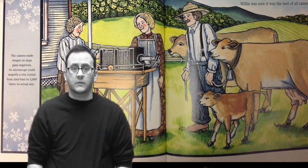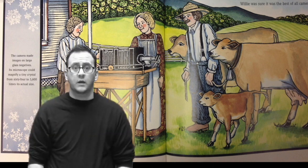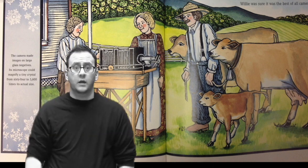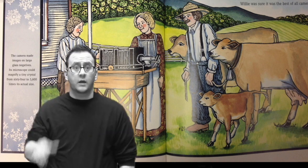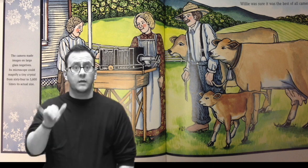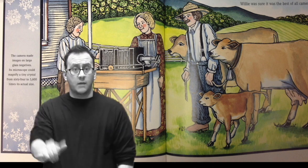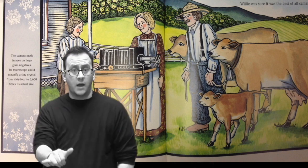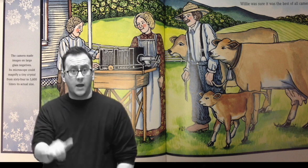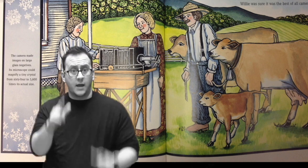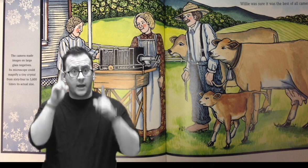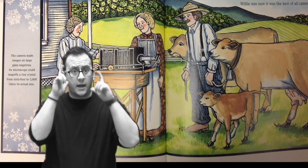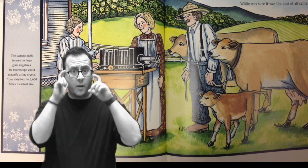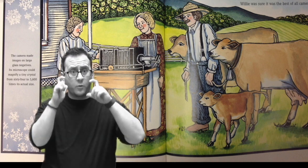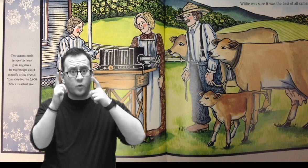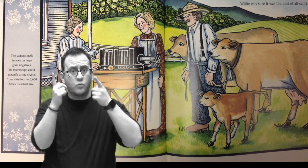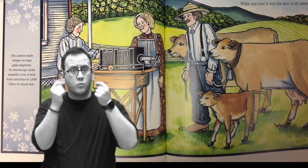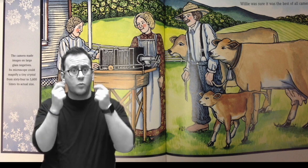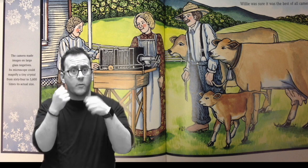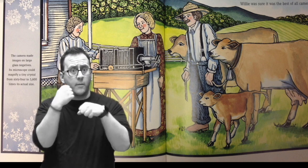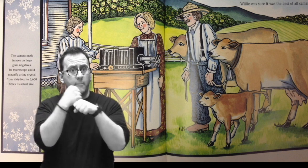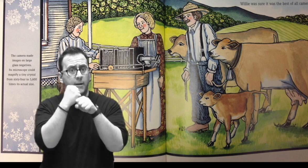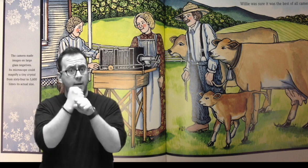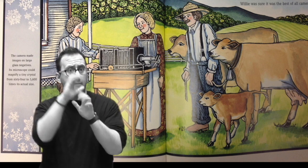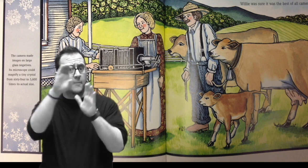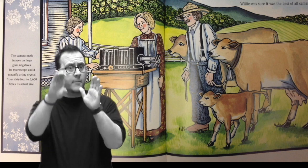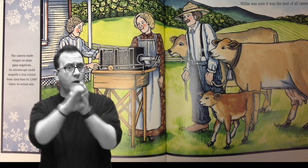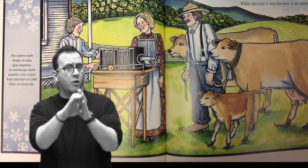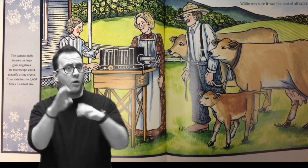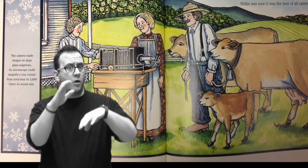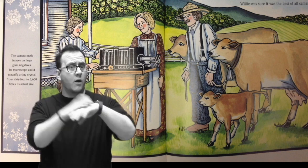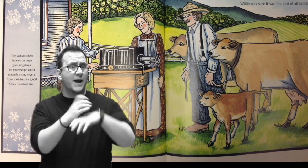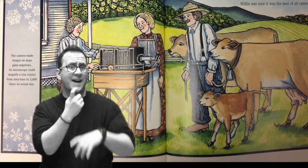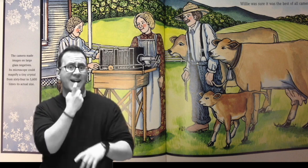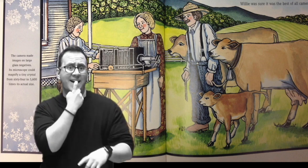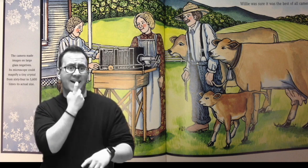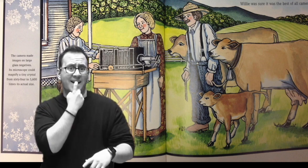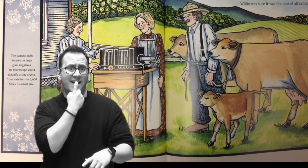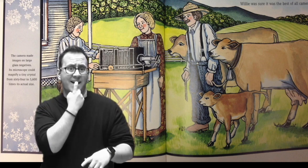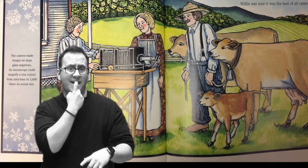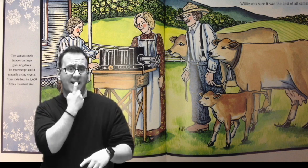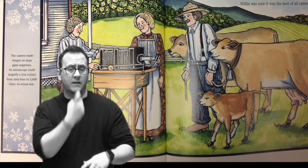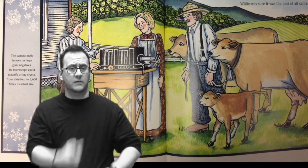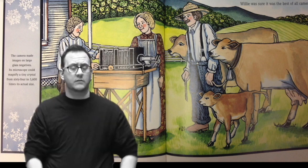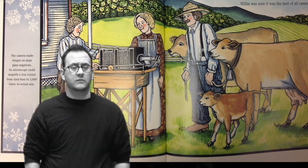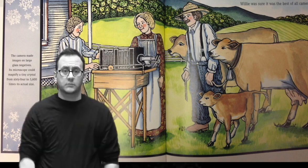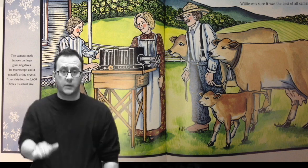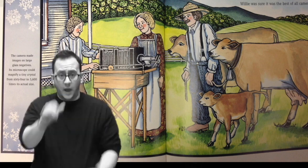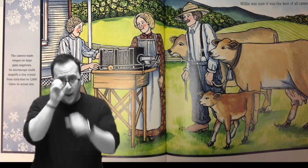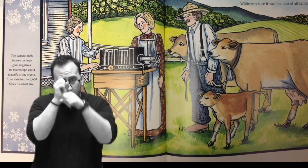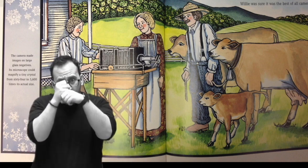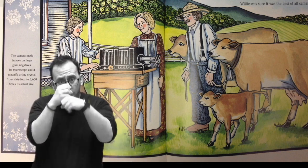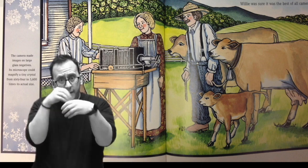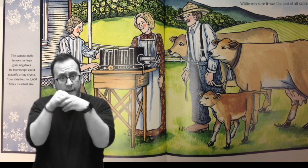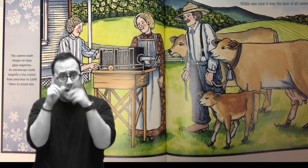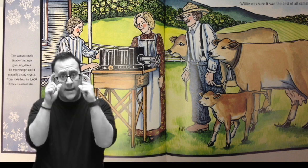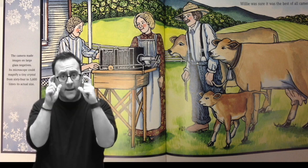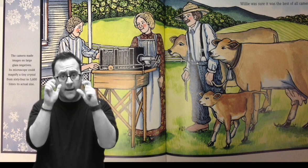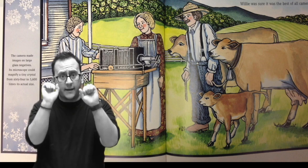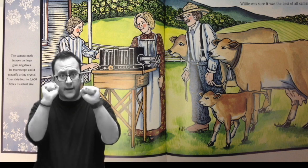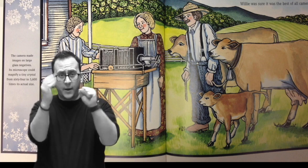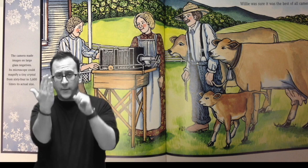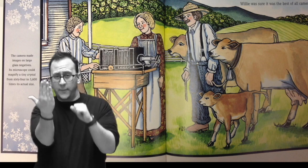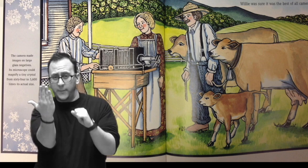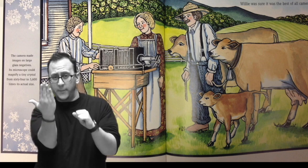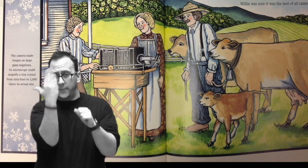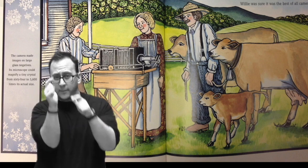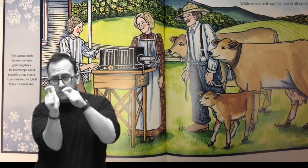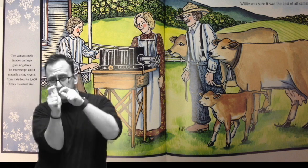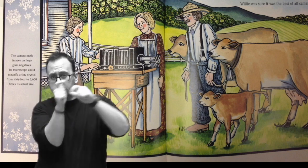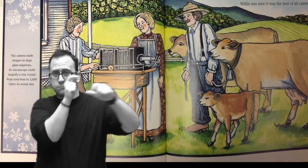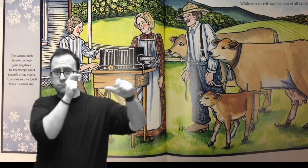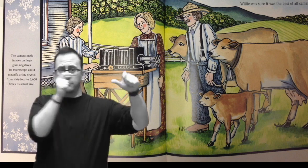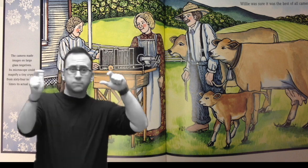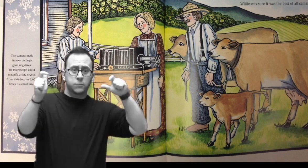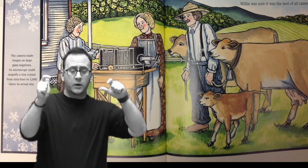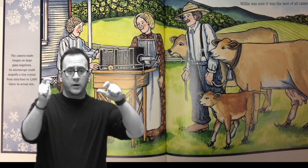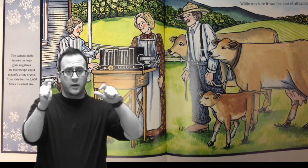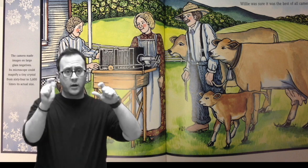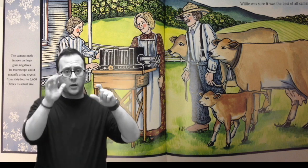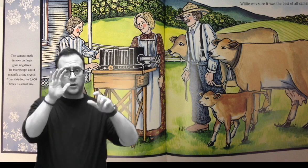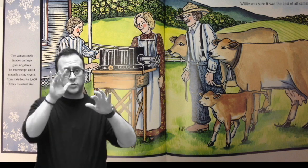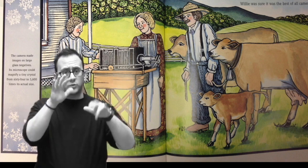Left panel: The camera made images on large glass negatives. Its microscope could magnify a tiny crystal from sixty-four to 3,600 times its actual size.